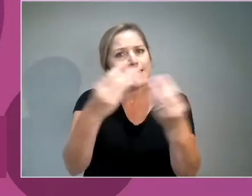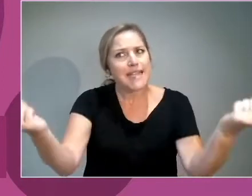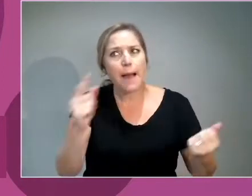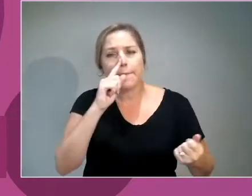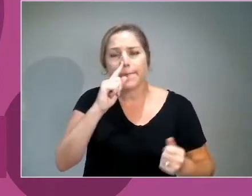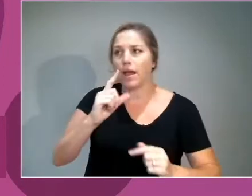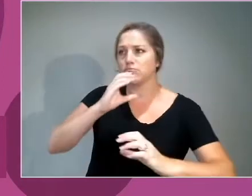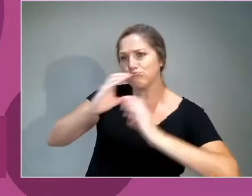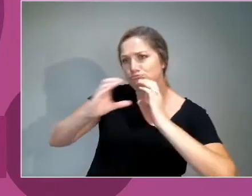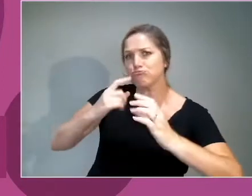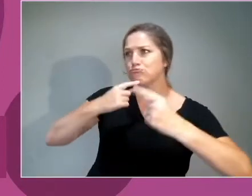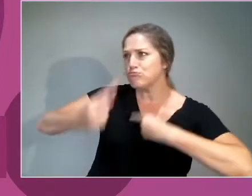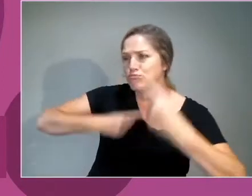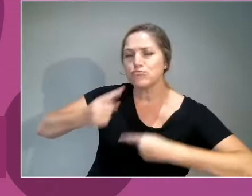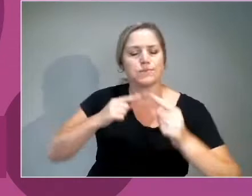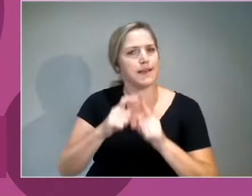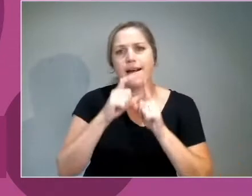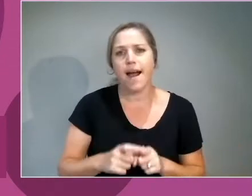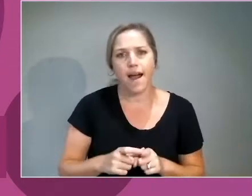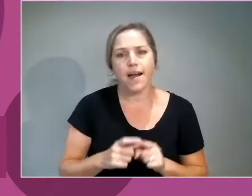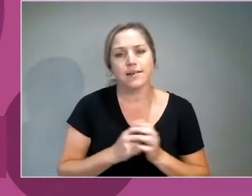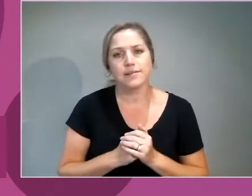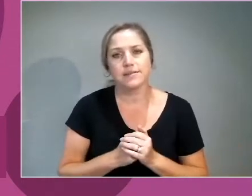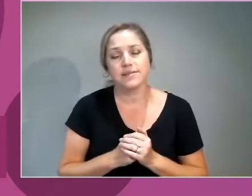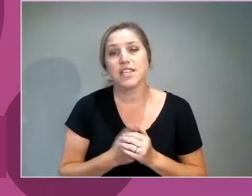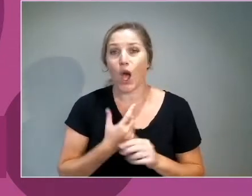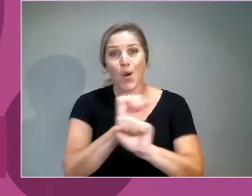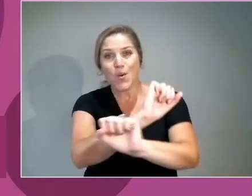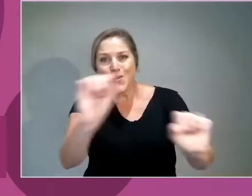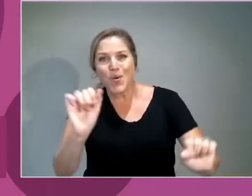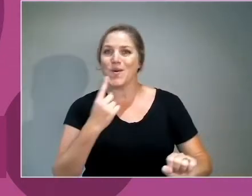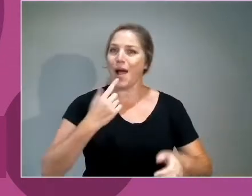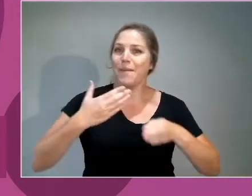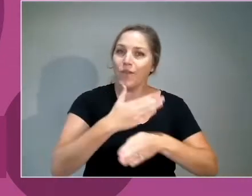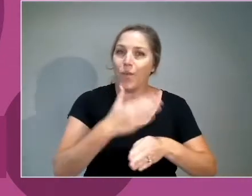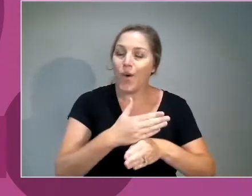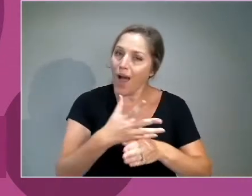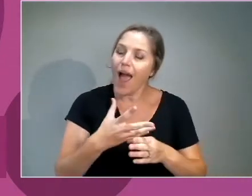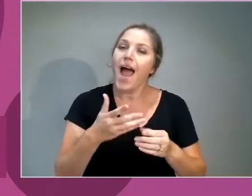We have so many lessons we can learn from your sector as to how every individual can unlock their